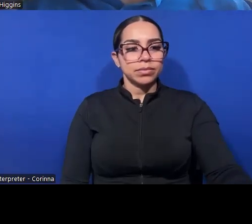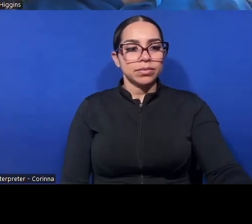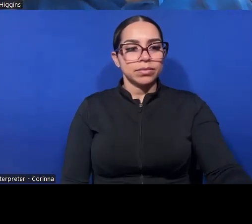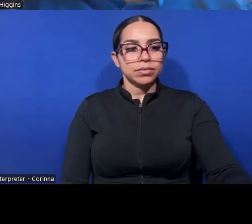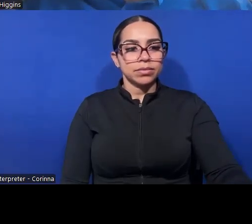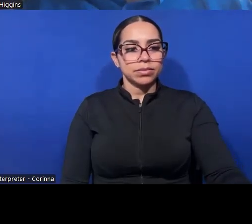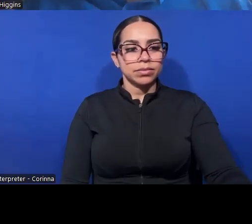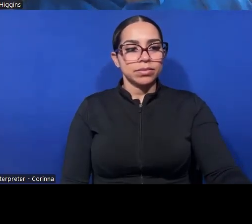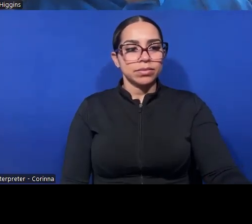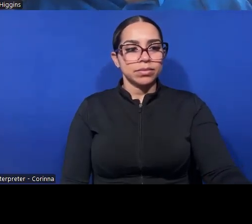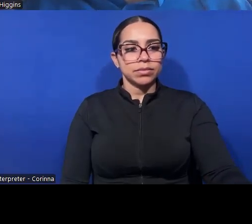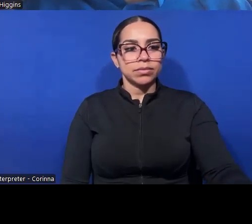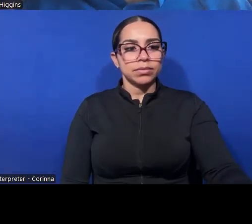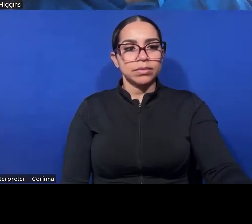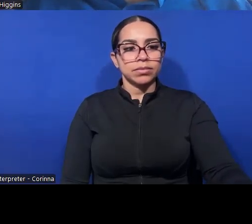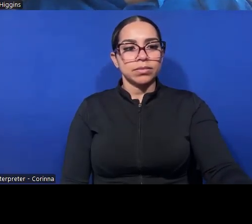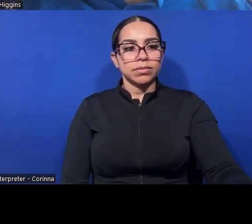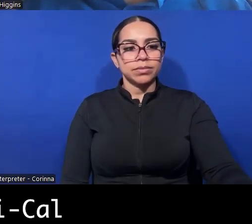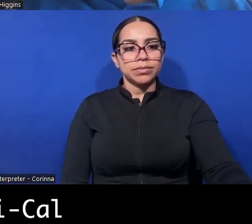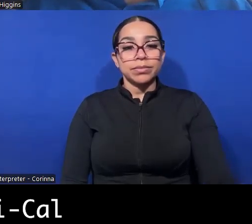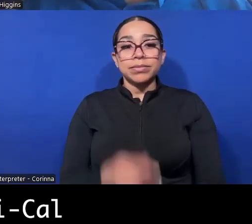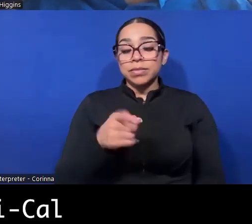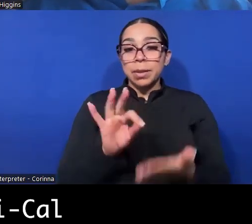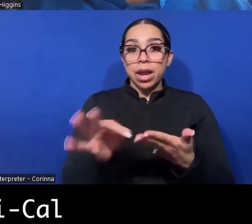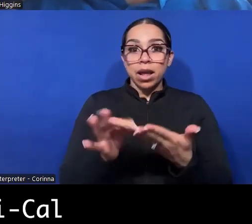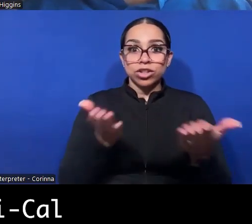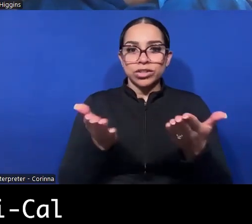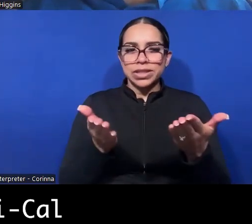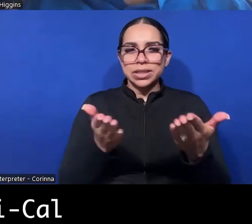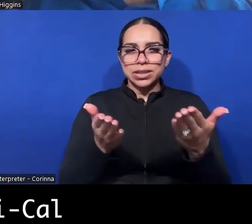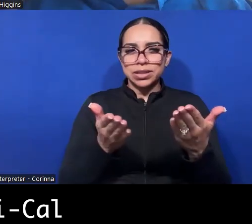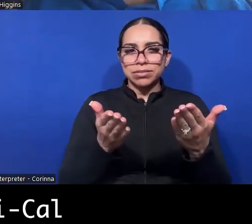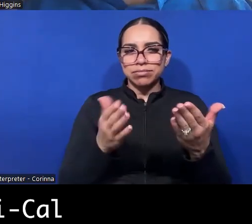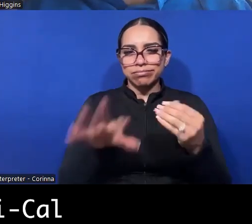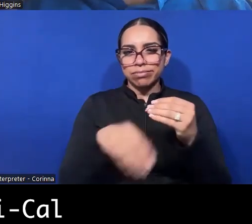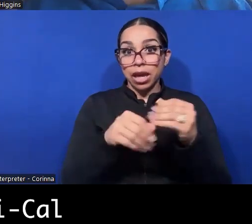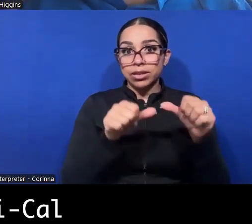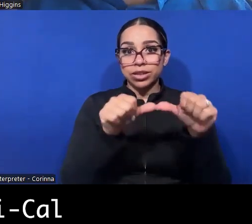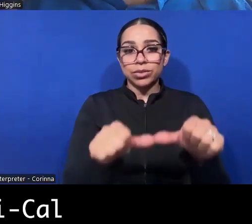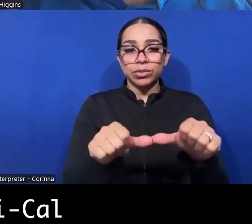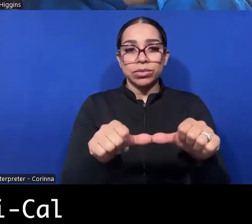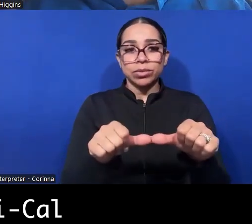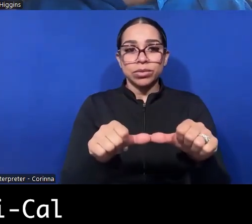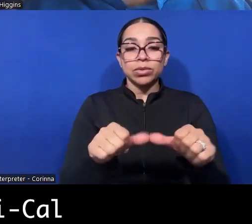So this is Medi-Cal services continued. So the list of, essential Medi-Cal services, there's a link to a document.